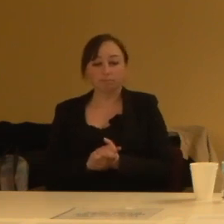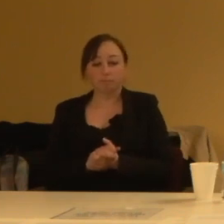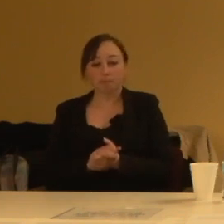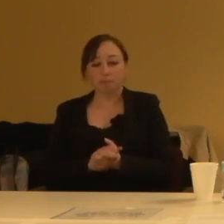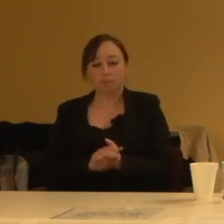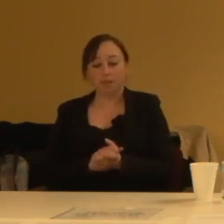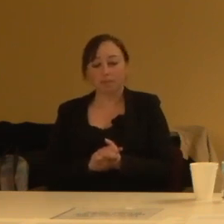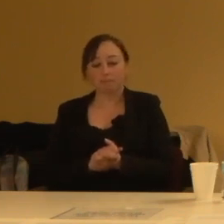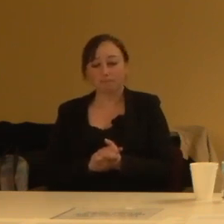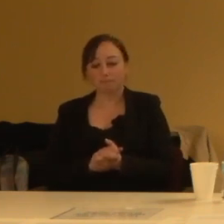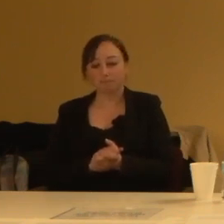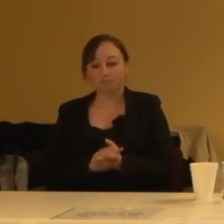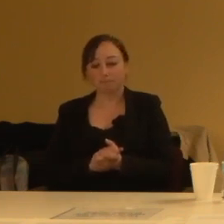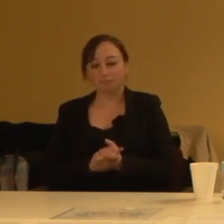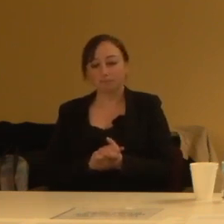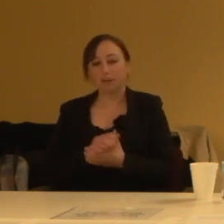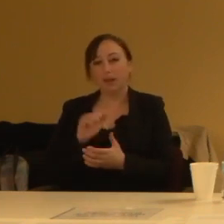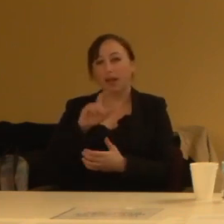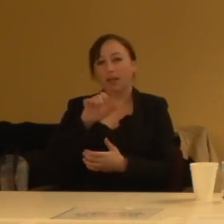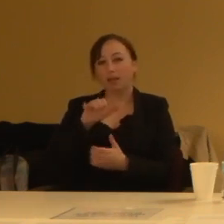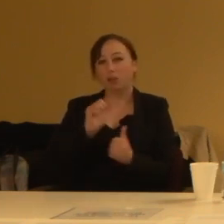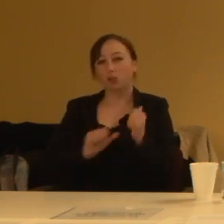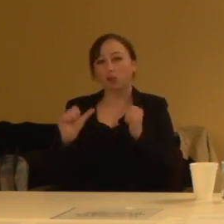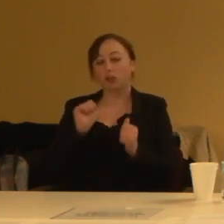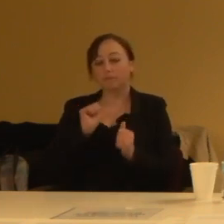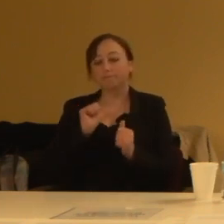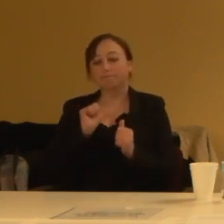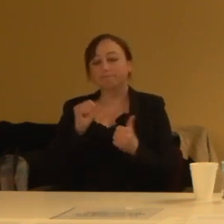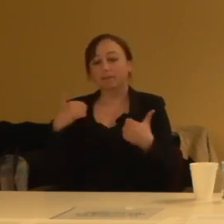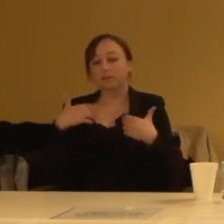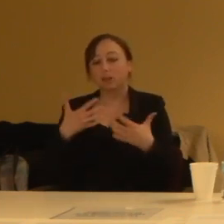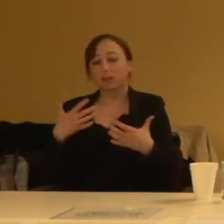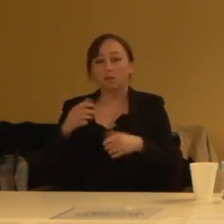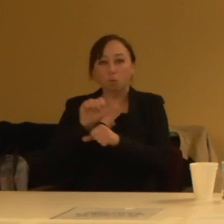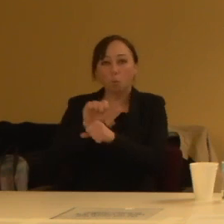the Alley commissions a ton of work from writers, and we try